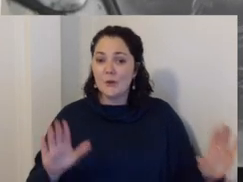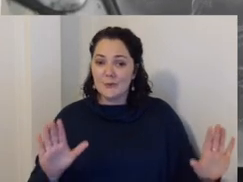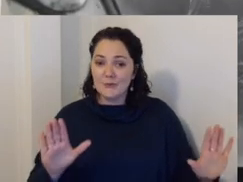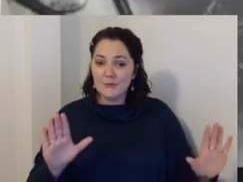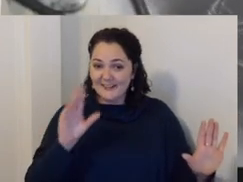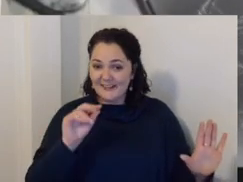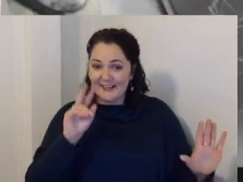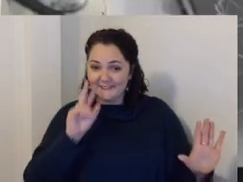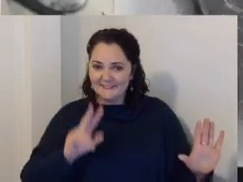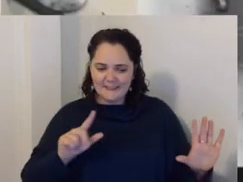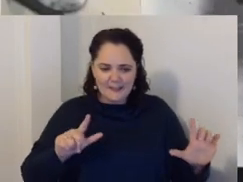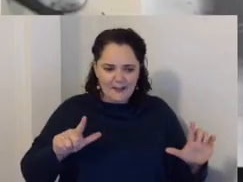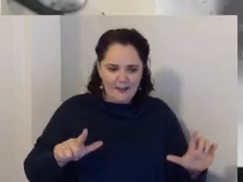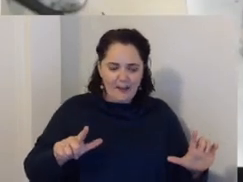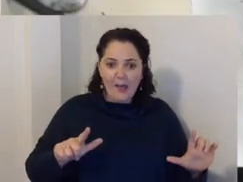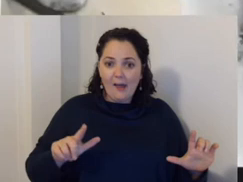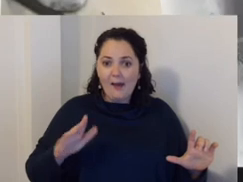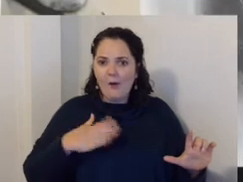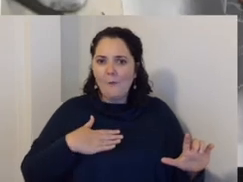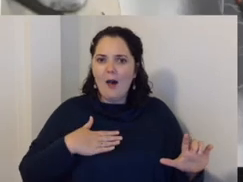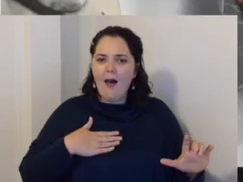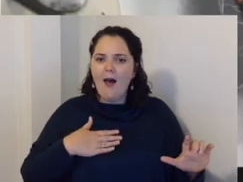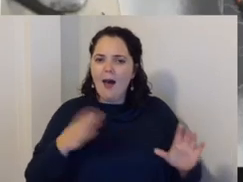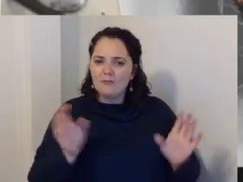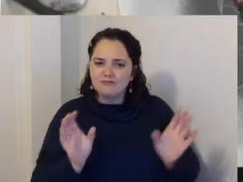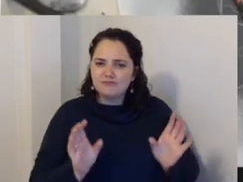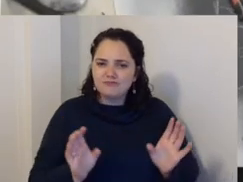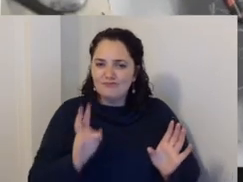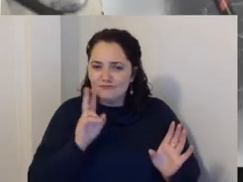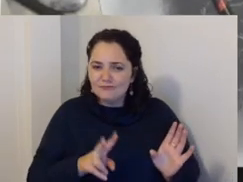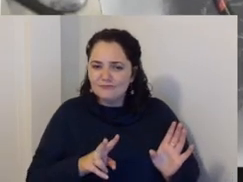popped it on there, you can see really quickly how I was going about that drawing, sorry I didn't have